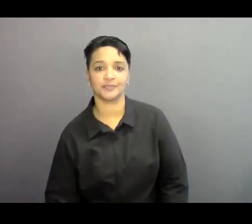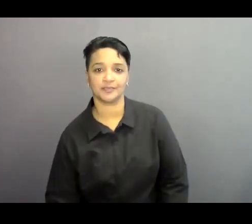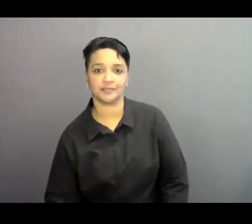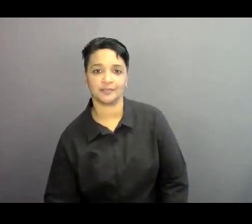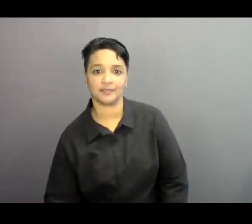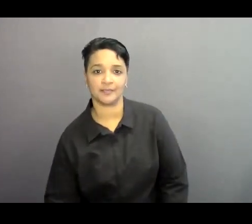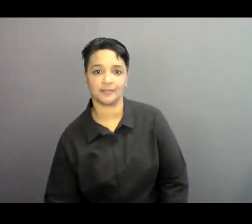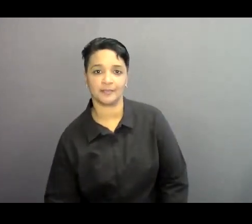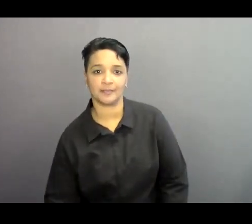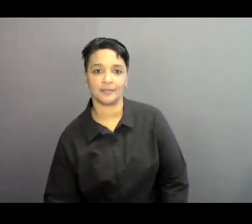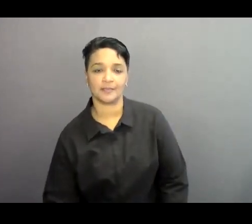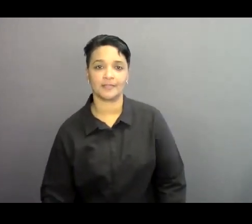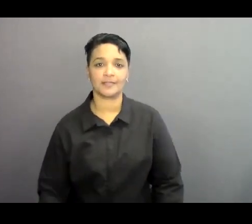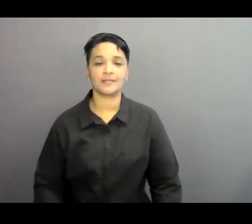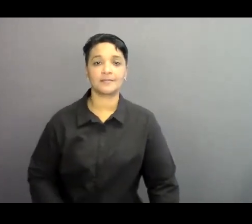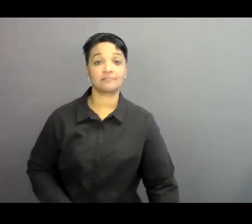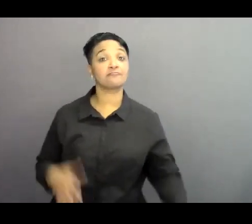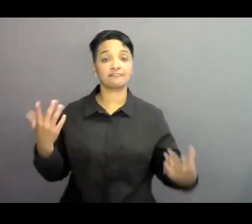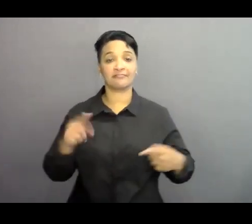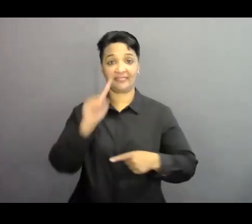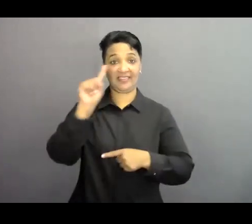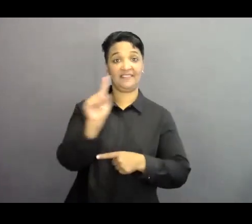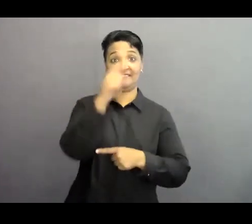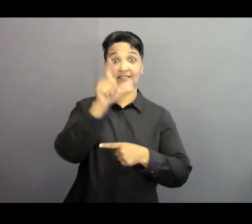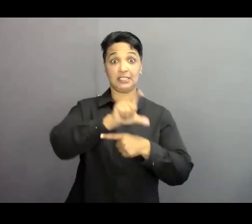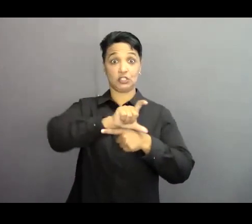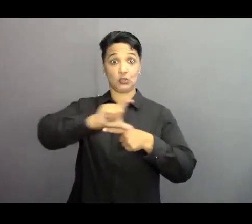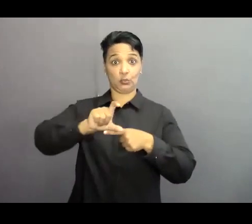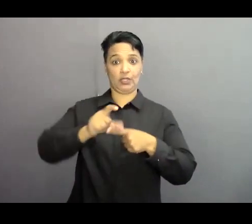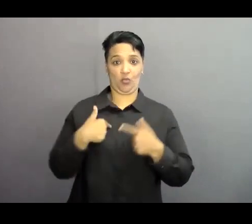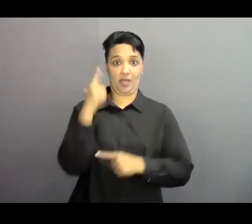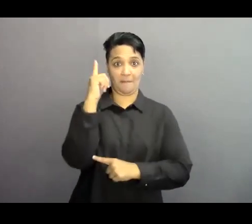For the first week that we are working on this, between now and next Friday,